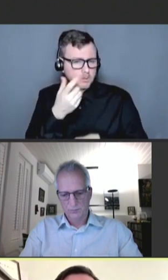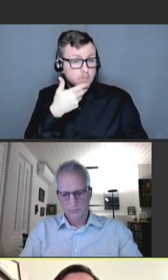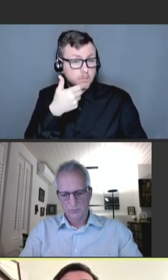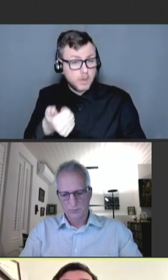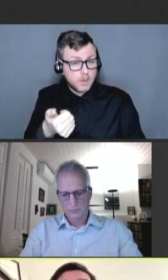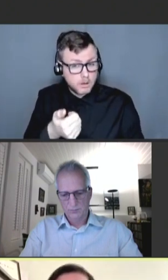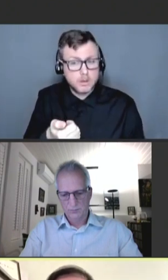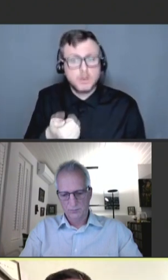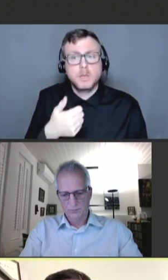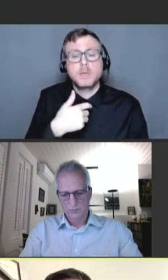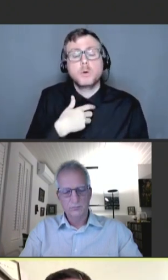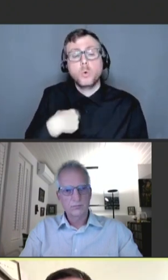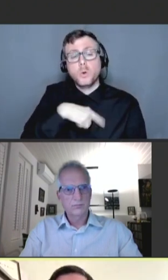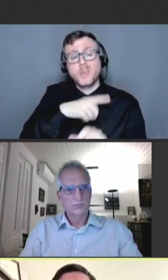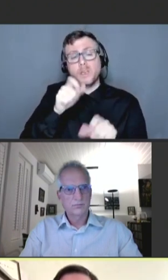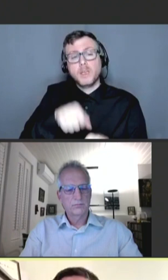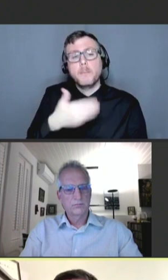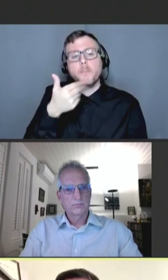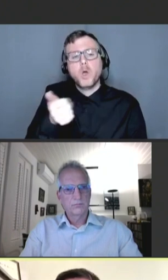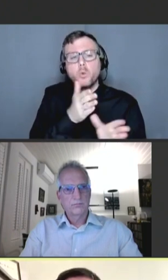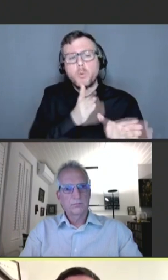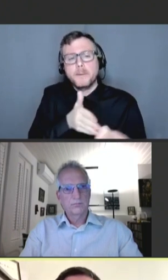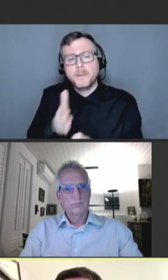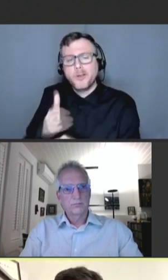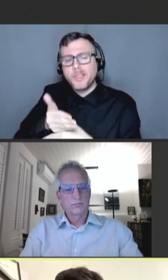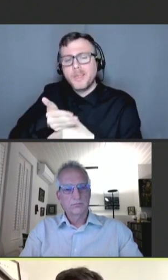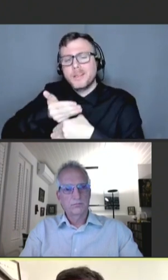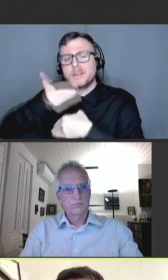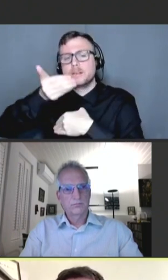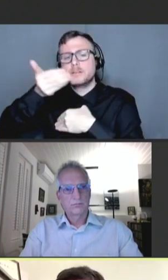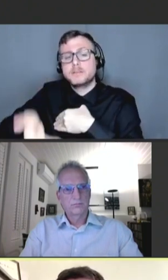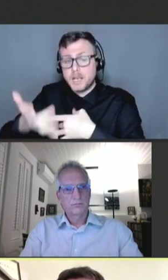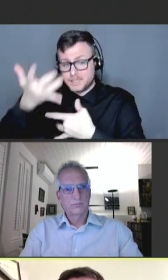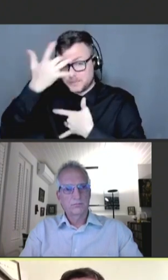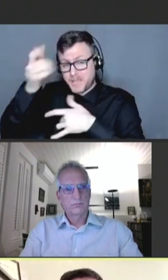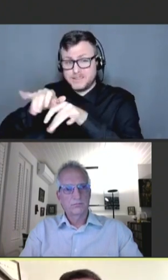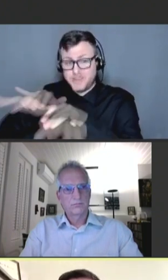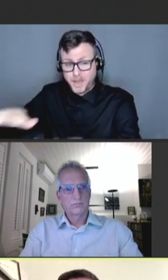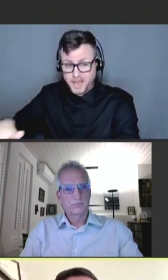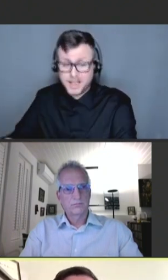better prepared for the next pandemic, because they're going to happen. You guys -- I don't